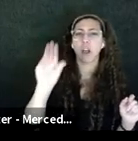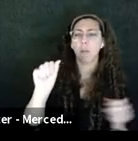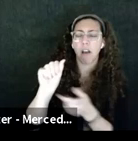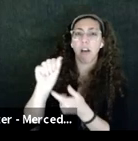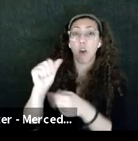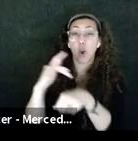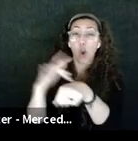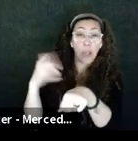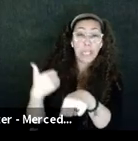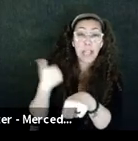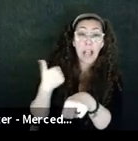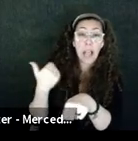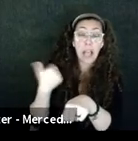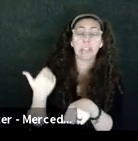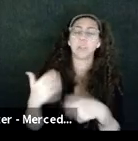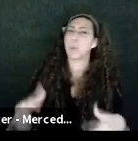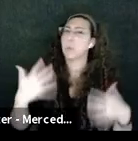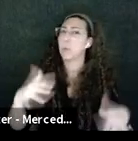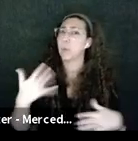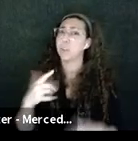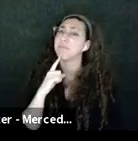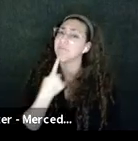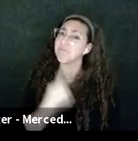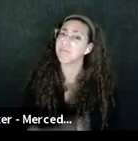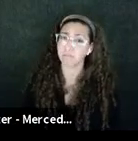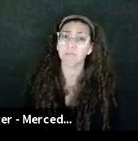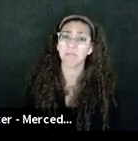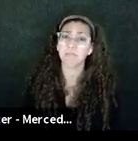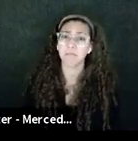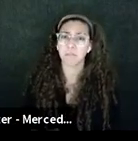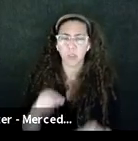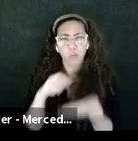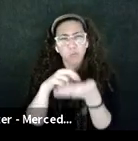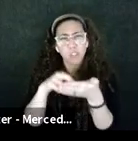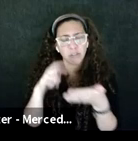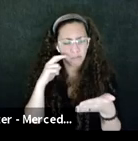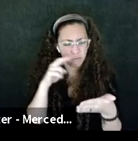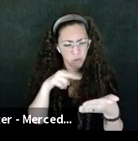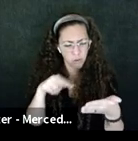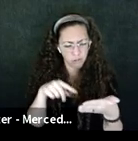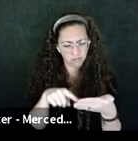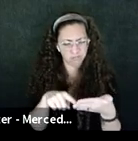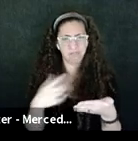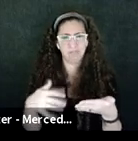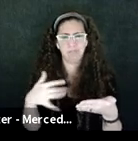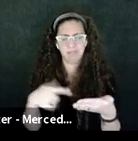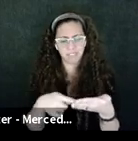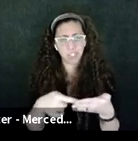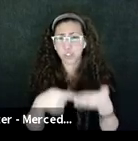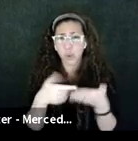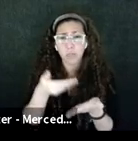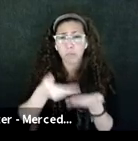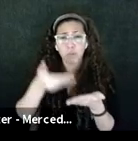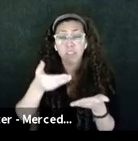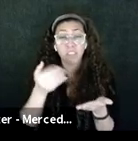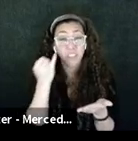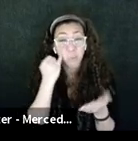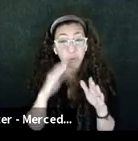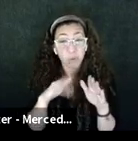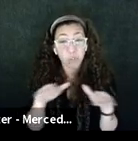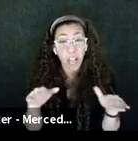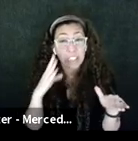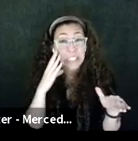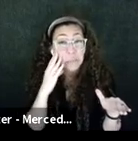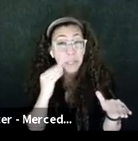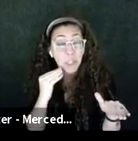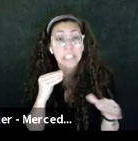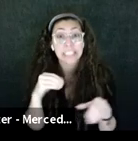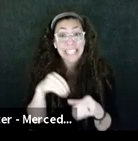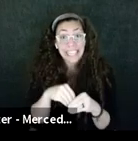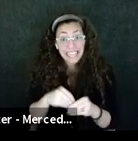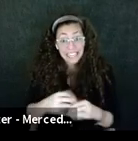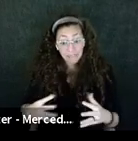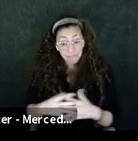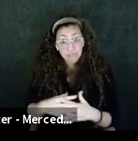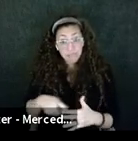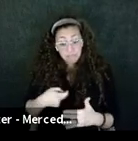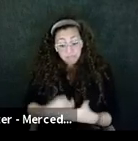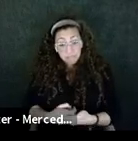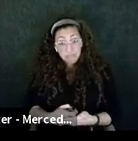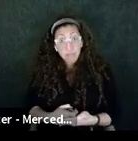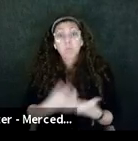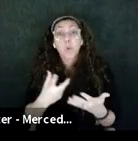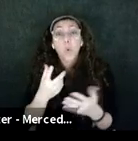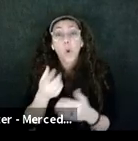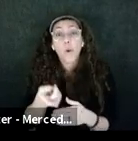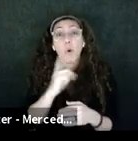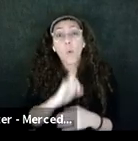Jason Williams: Some of the research just shows us how if if a child experiences things in utero, or in the very first years of their lives. It has a profound impact.